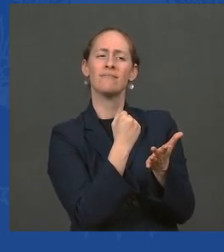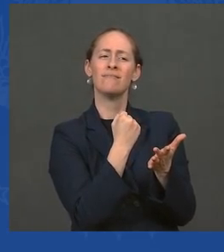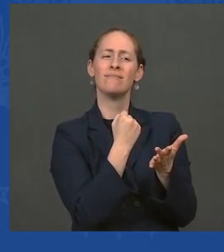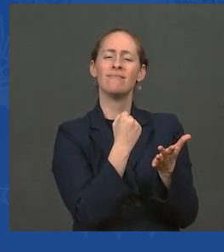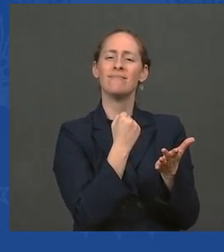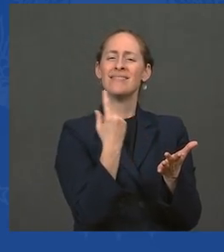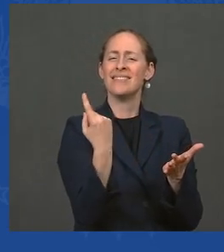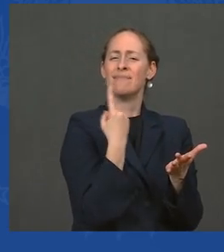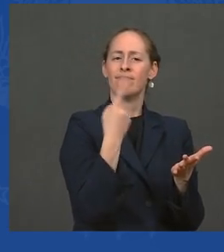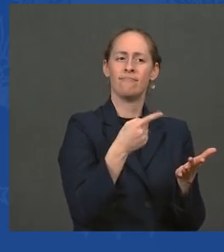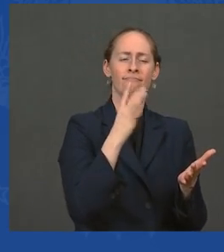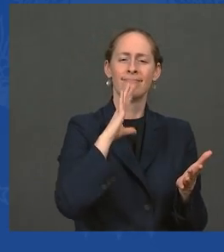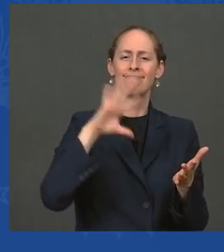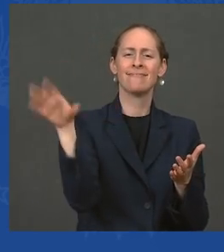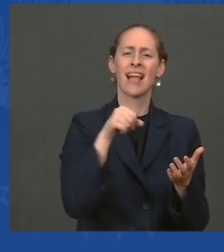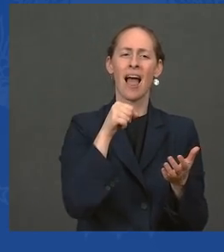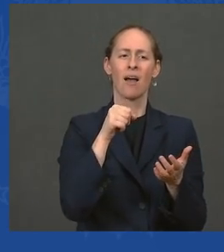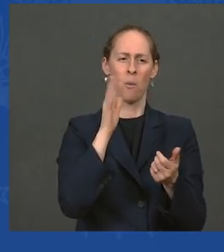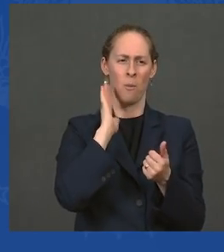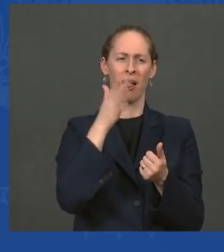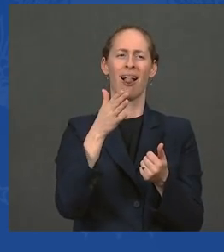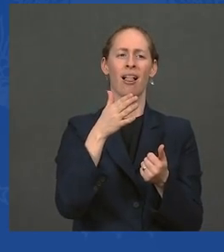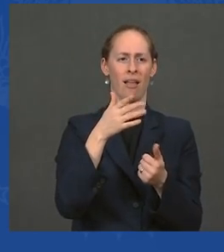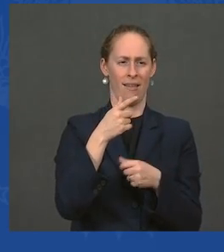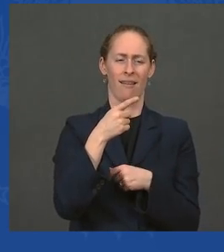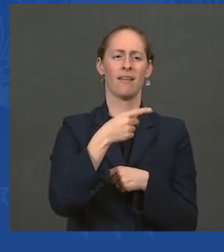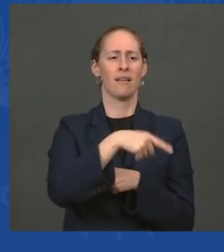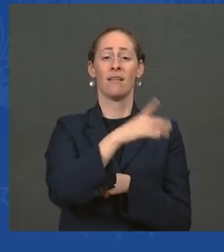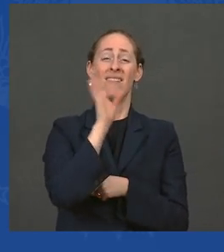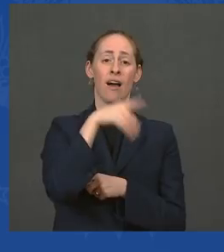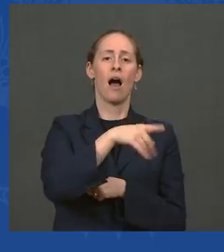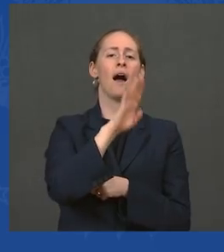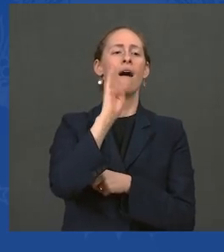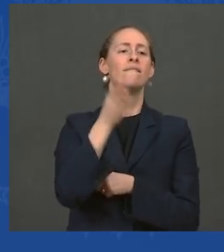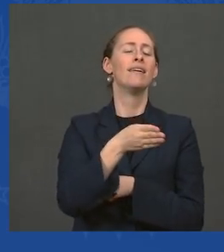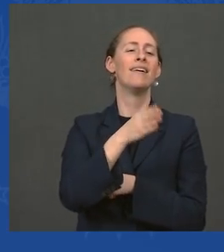the American people have never, ever, ever, ever, ever, ever let the country down.